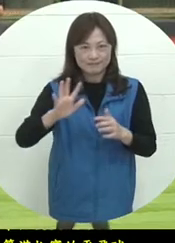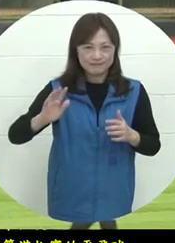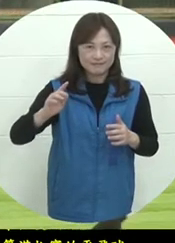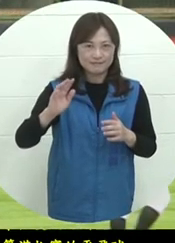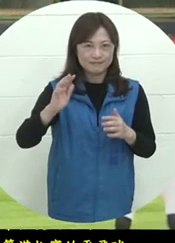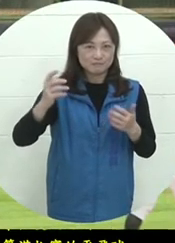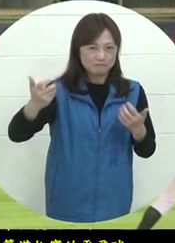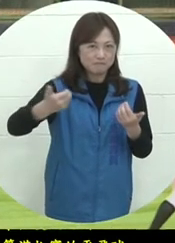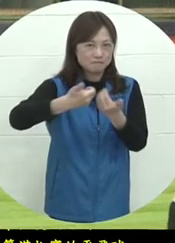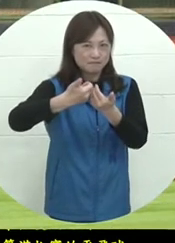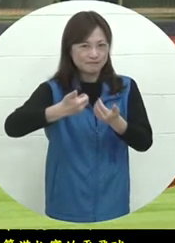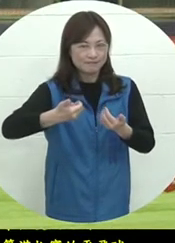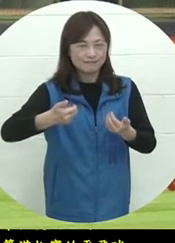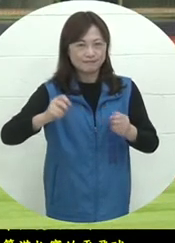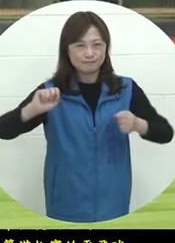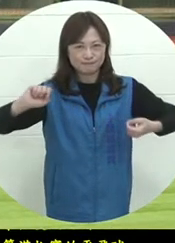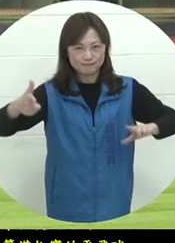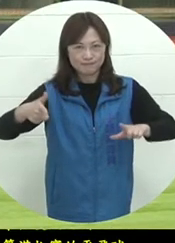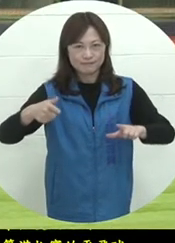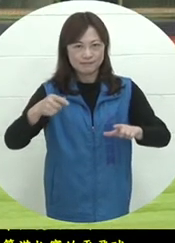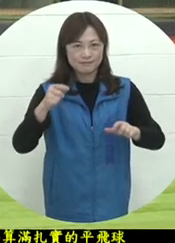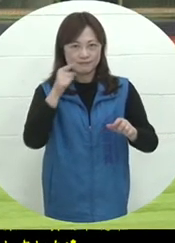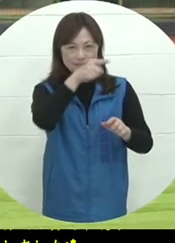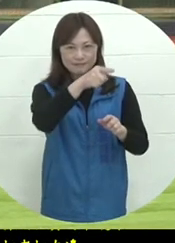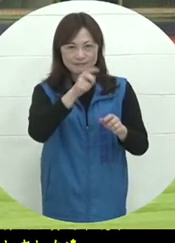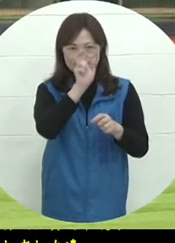you can see the pitcher's ball very clearly.